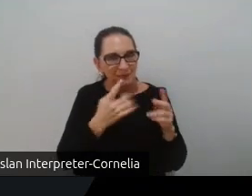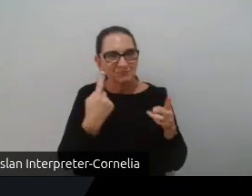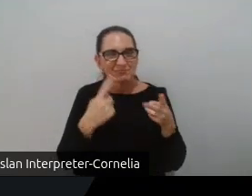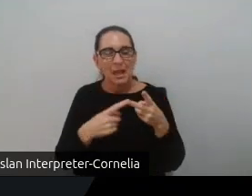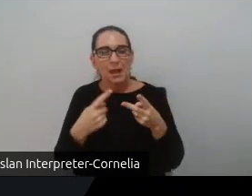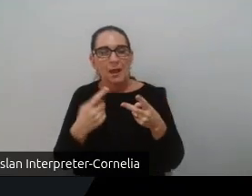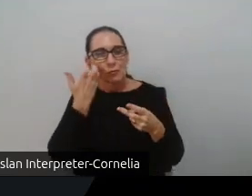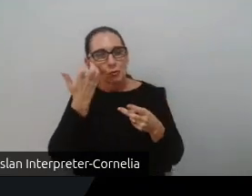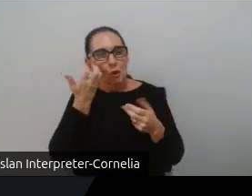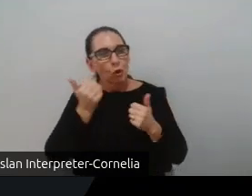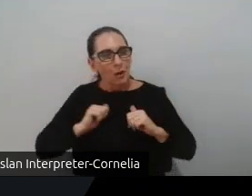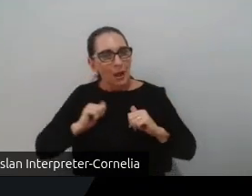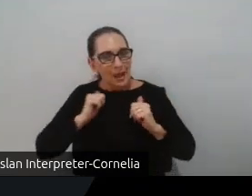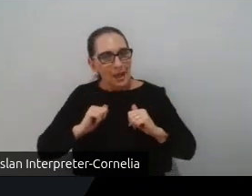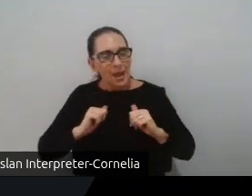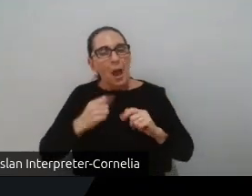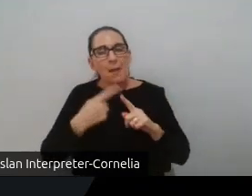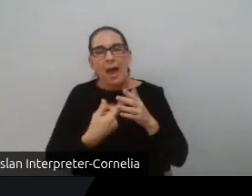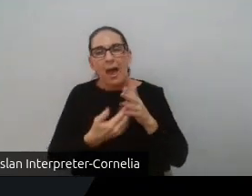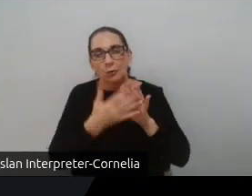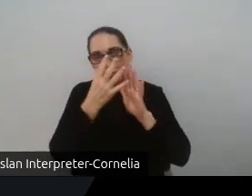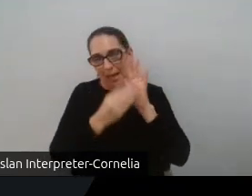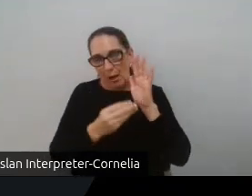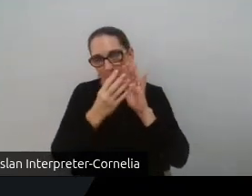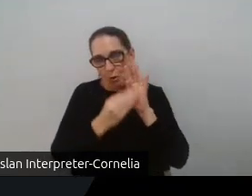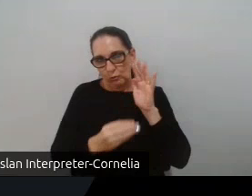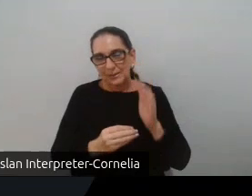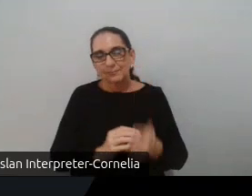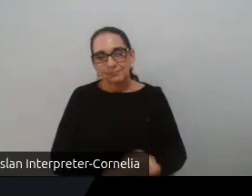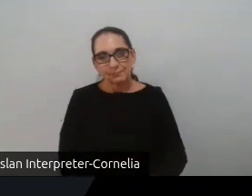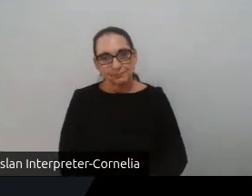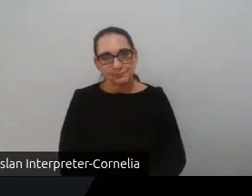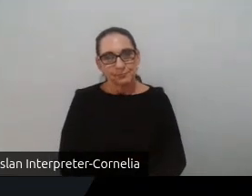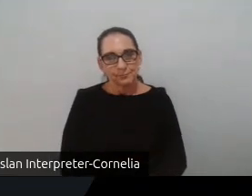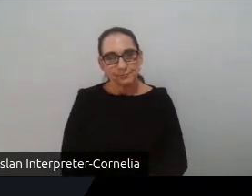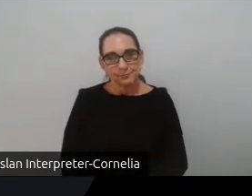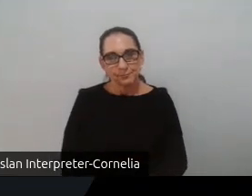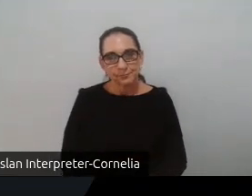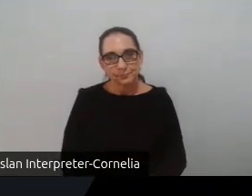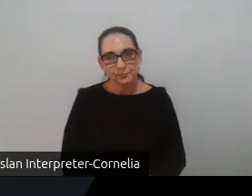and how to download all the free resources as well. Um, we've got a few fact sheets there as